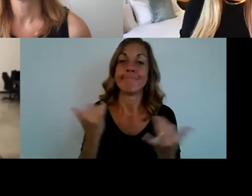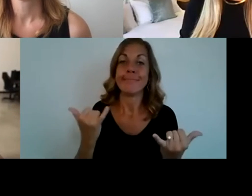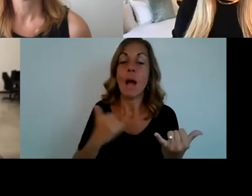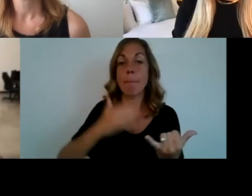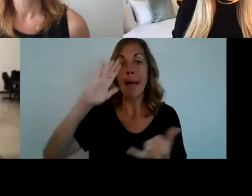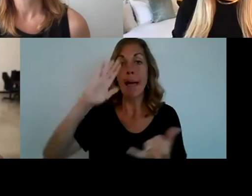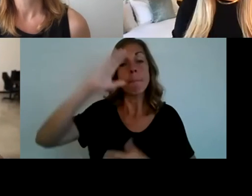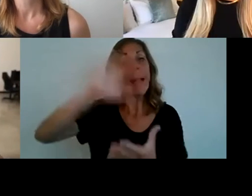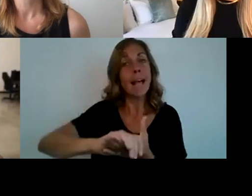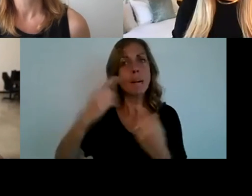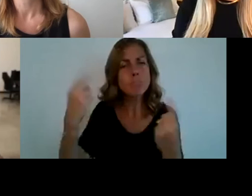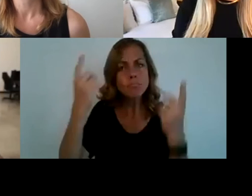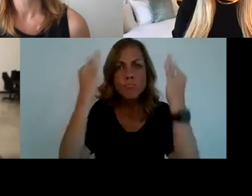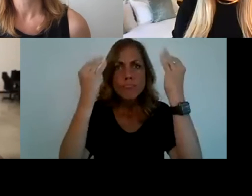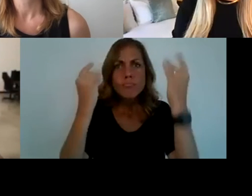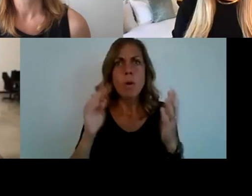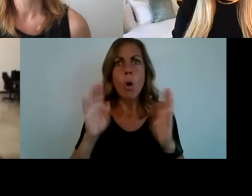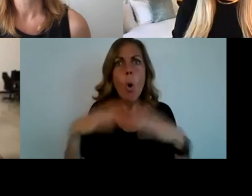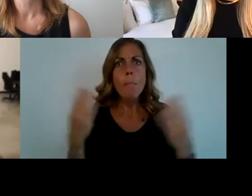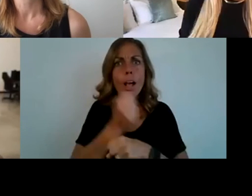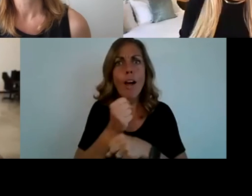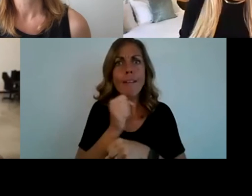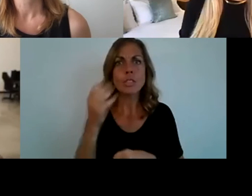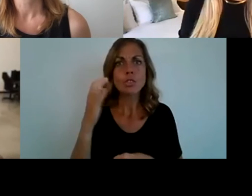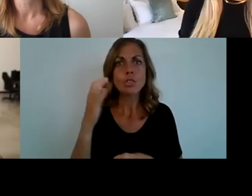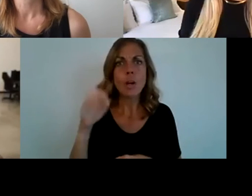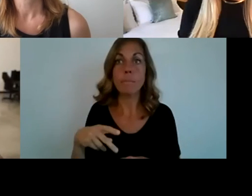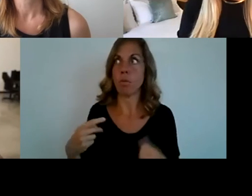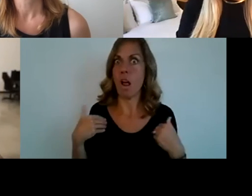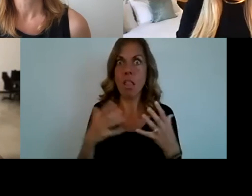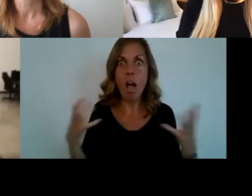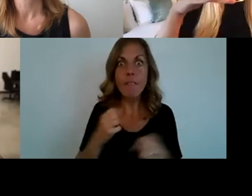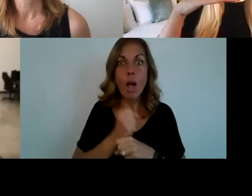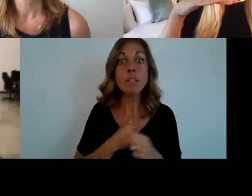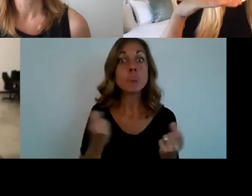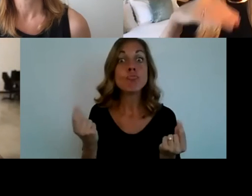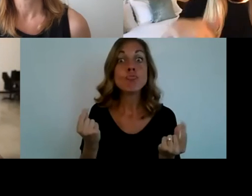for a while now. He had a ton of coffee. And so, we opened up our second story window,